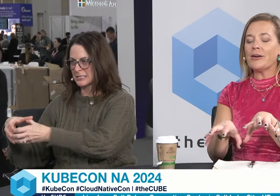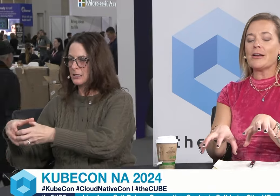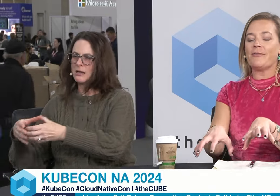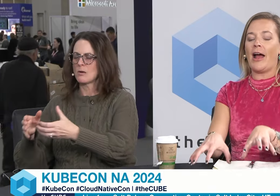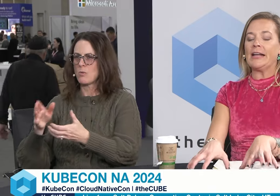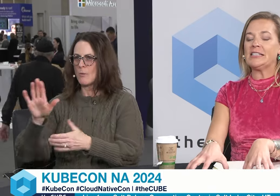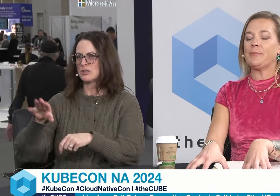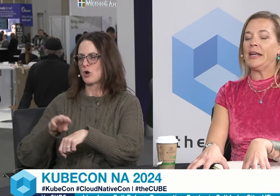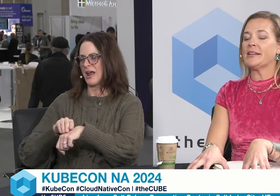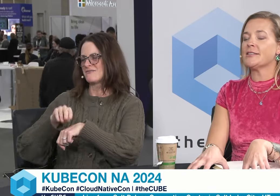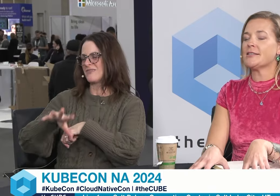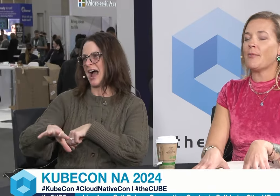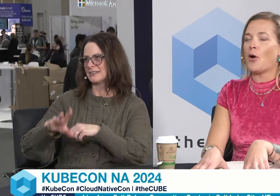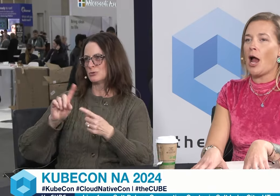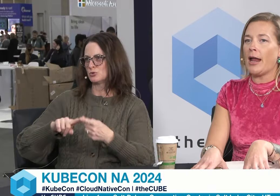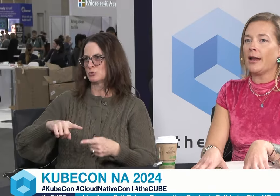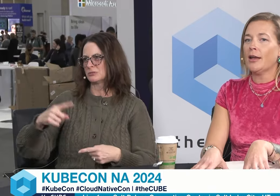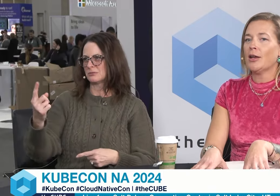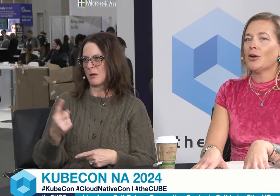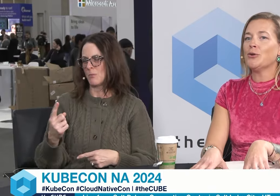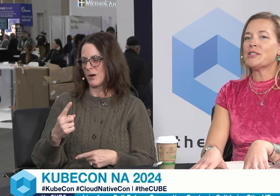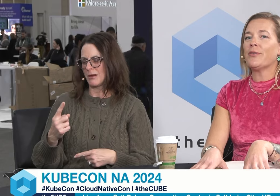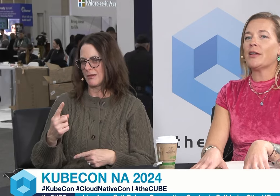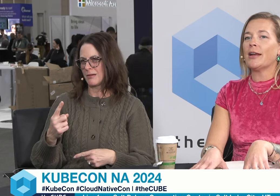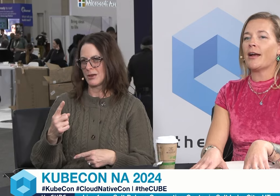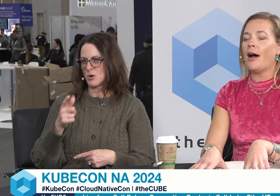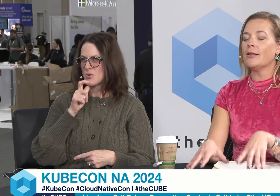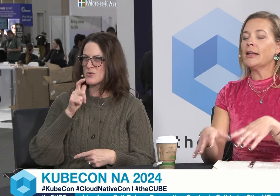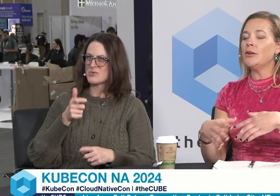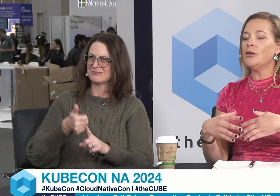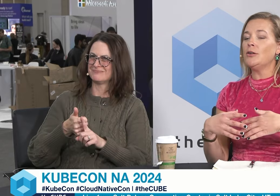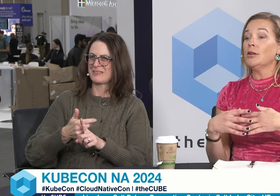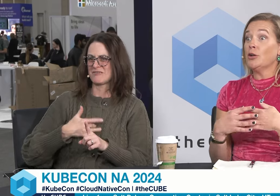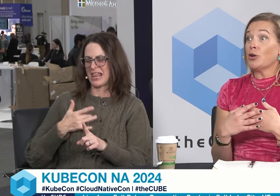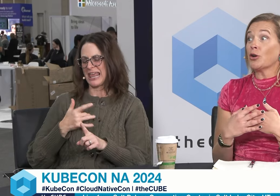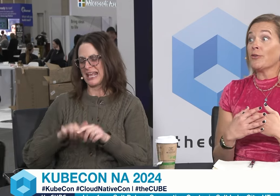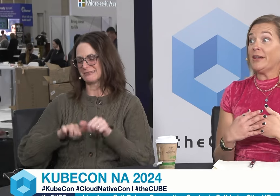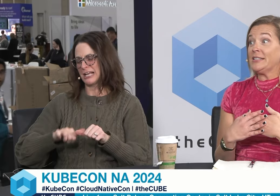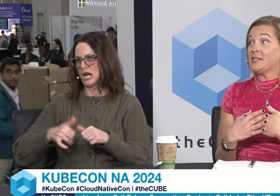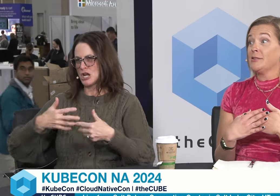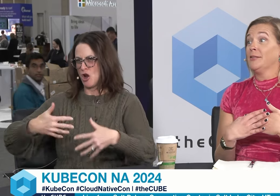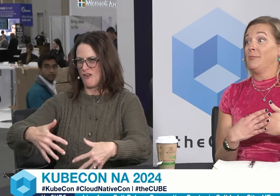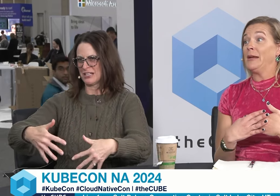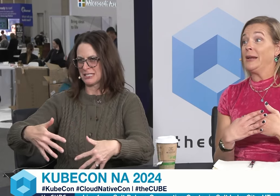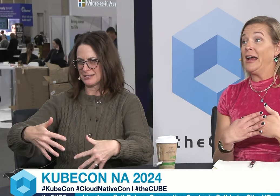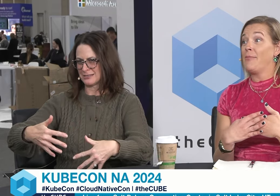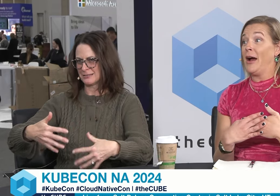what would your advice be to someone who's feeling a little nervous maybe